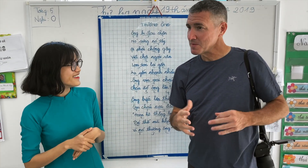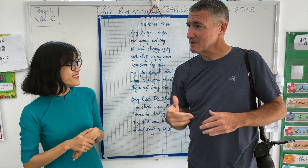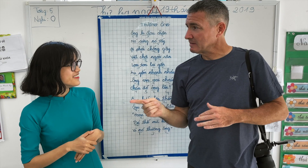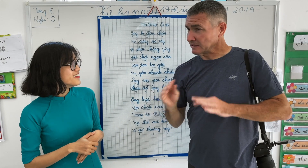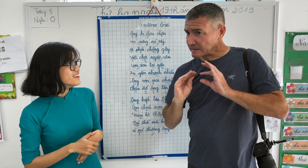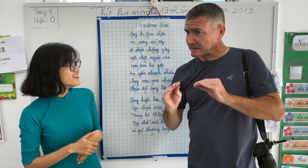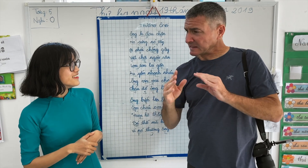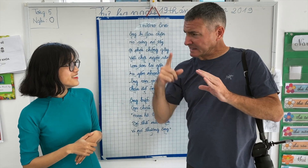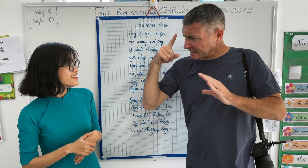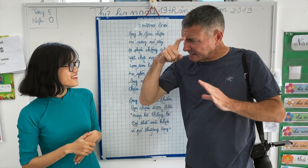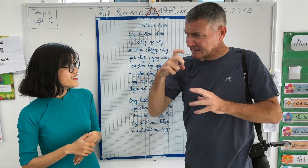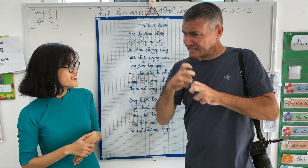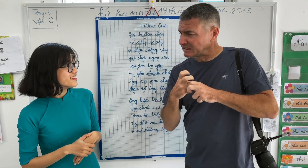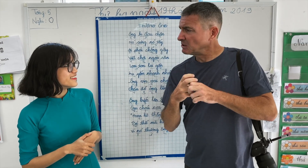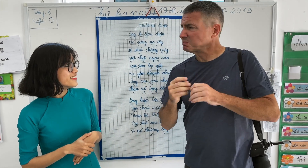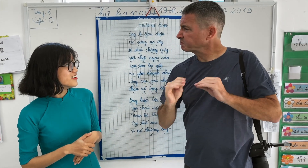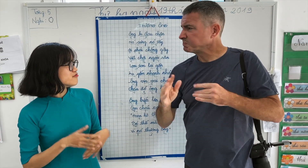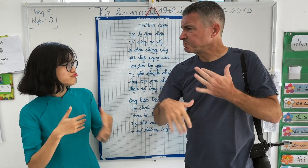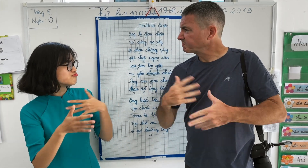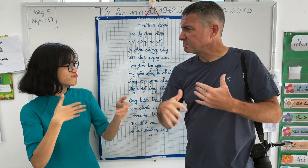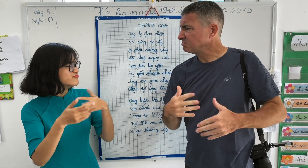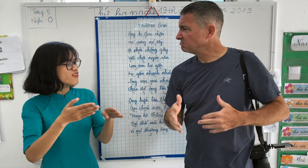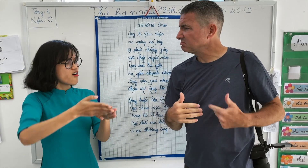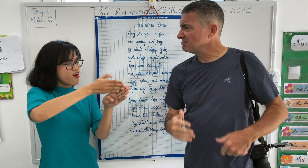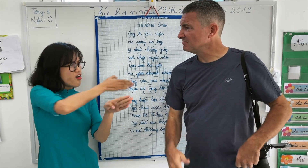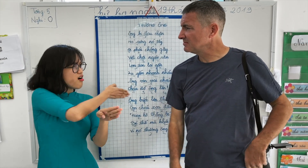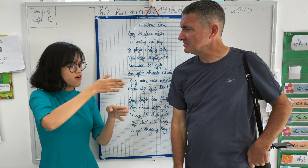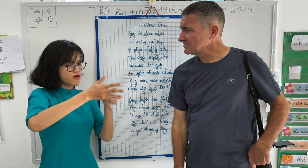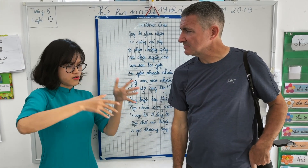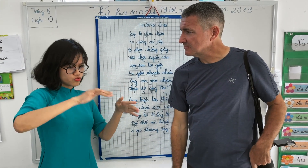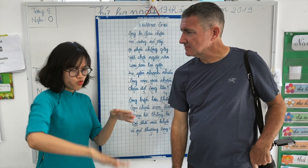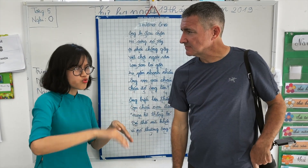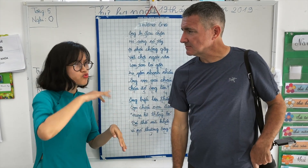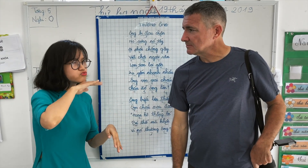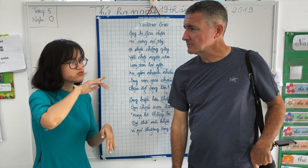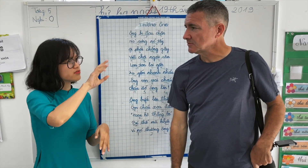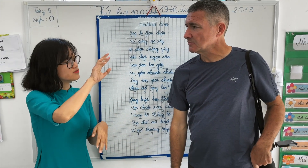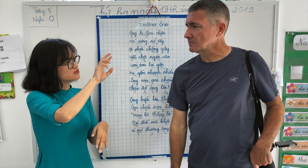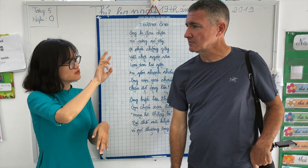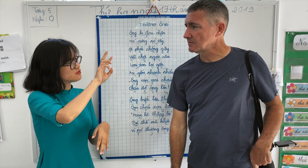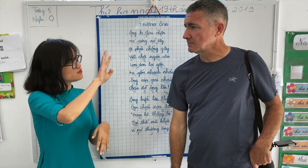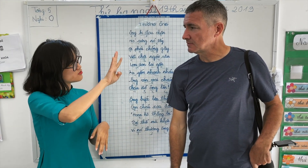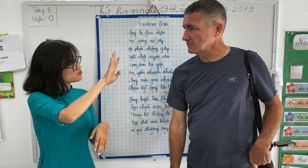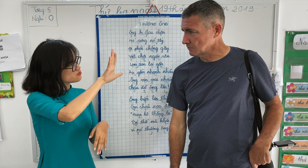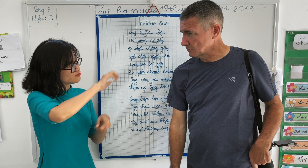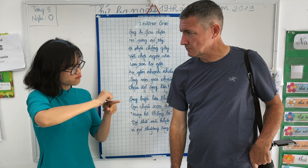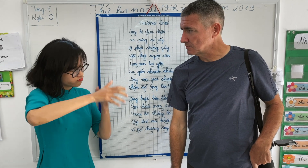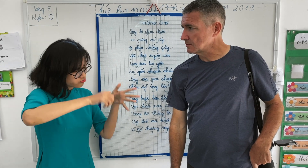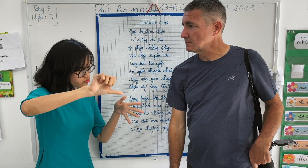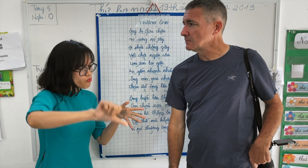Awesome! Is it hard to teach them? It's not hard. Our students start learning sign language at a young age,